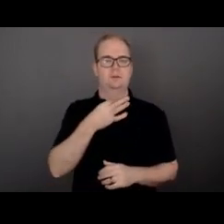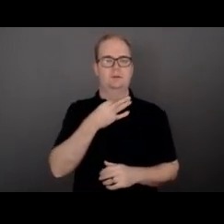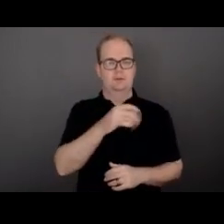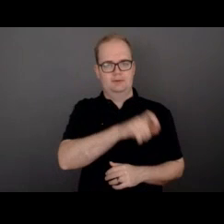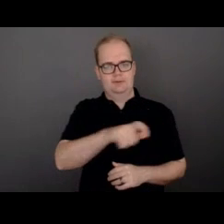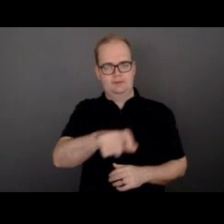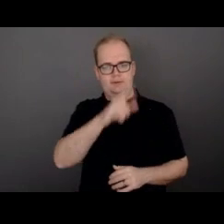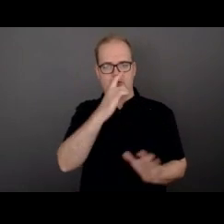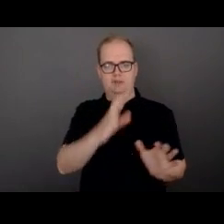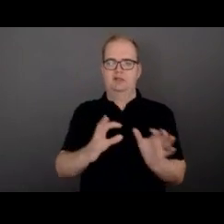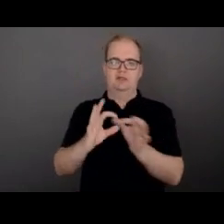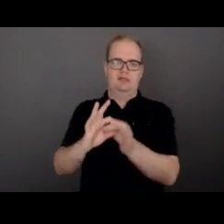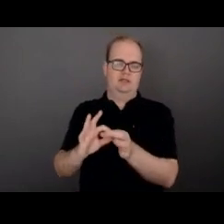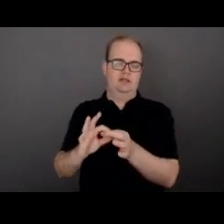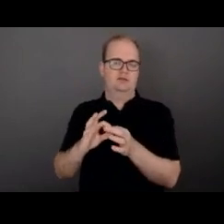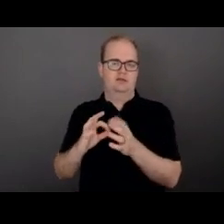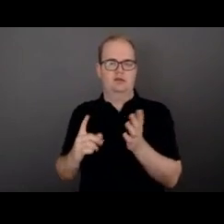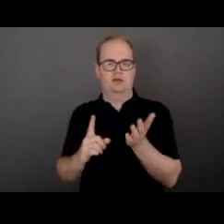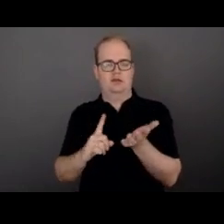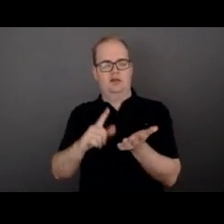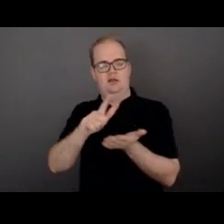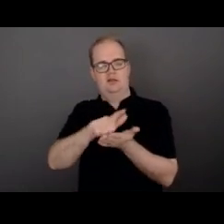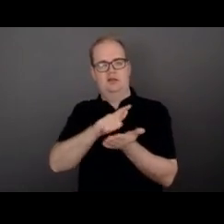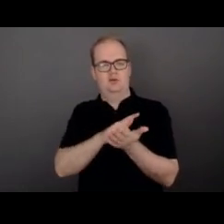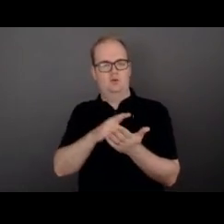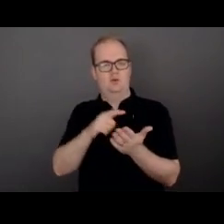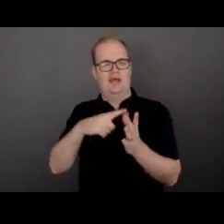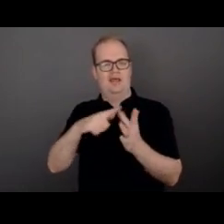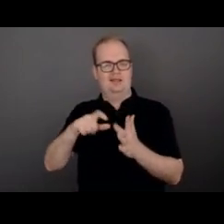It doesn't replace any of the existing pathways into Legal Aid Queensland.